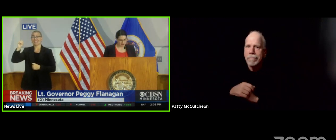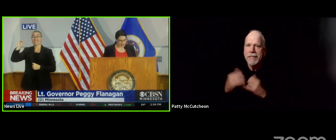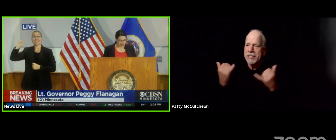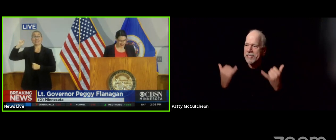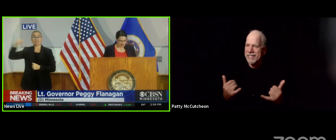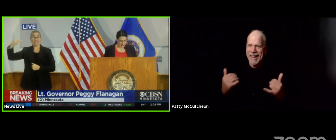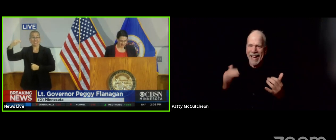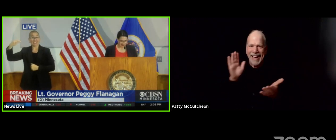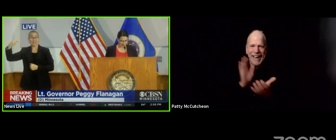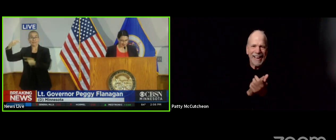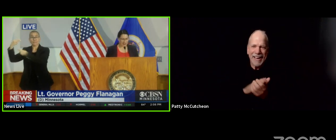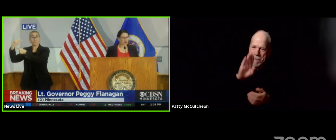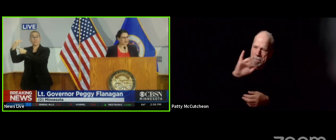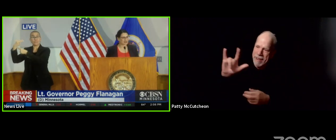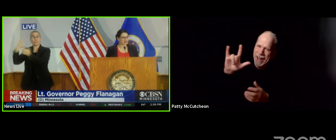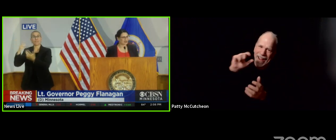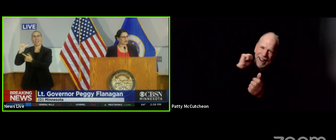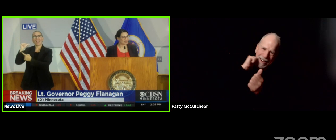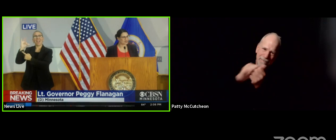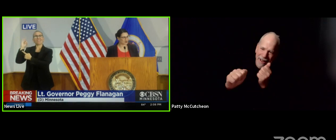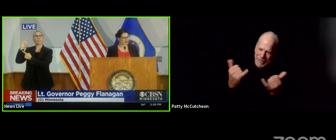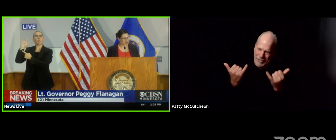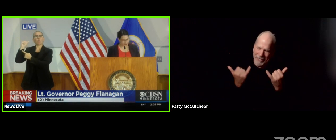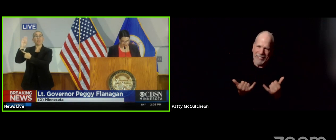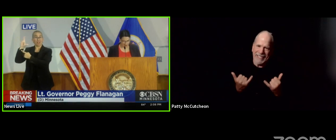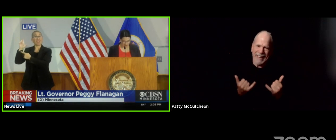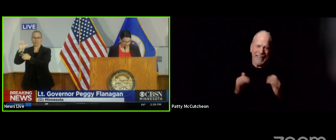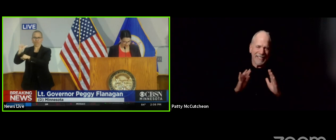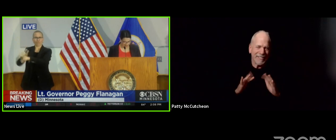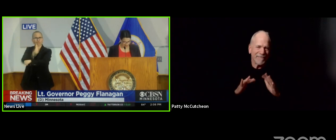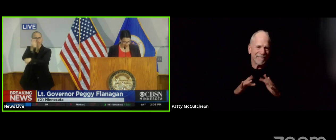BUILT A SAFETY NET FOR THOUSANDS OF MINNESOTANS WITH DIABETES.